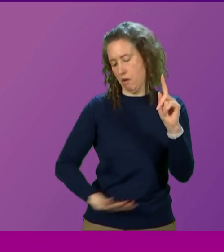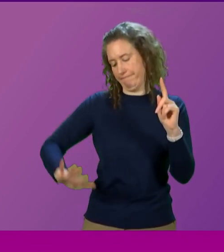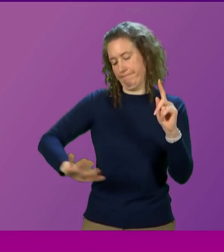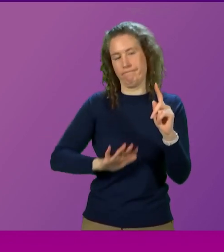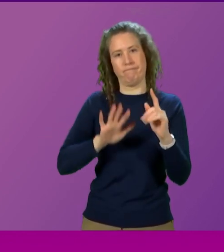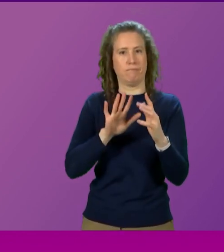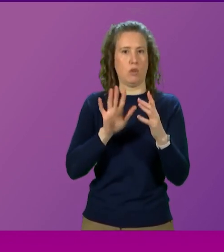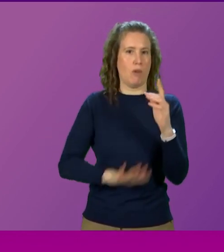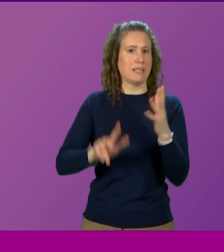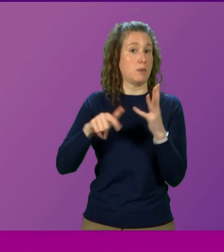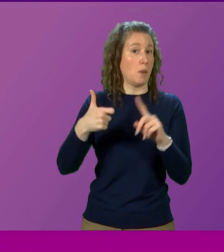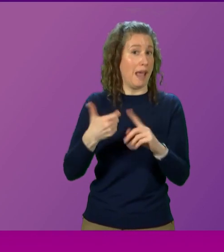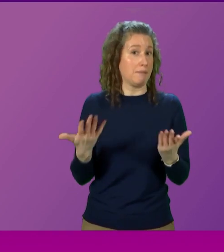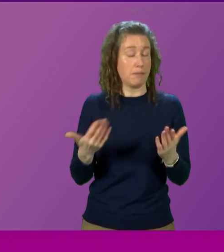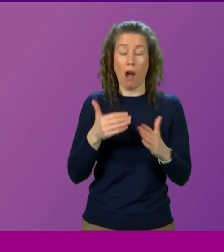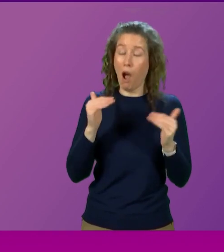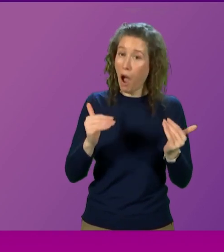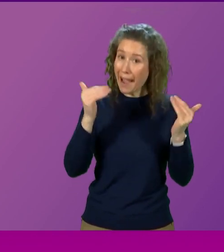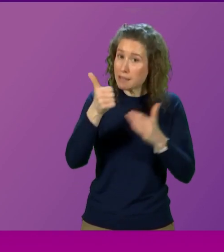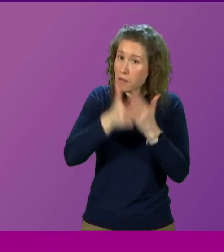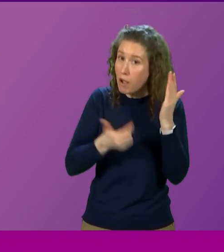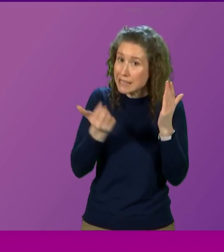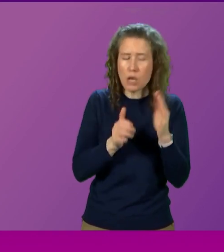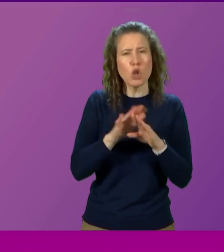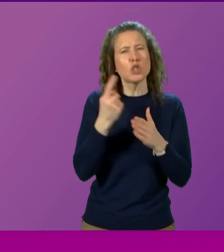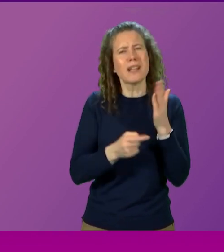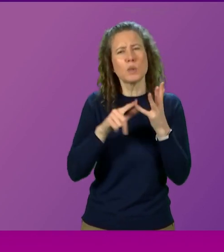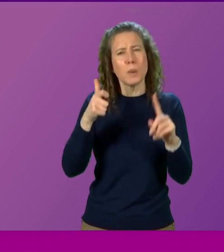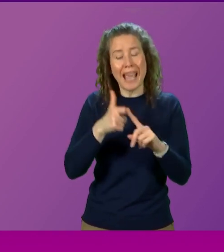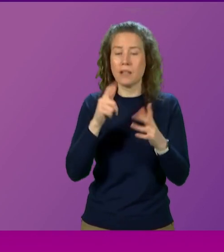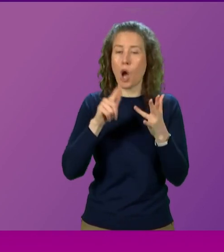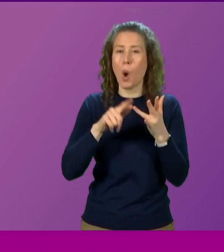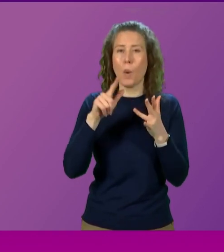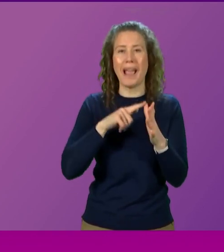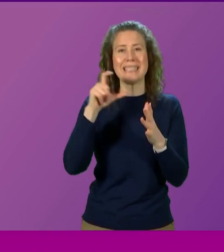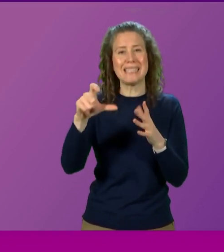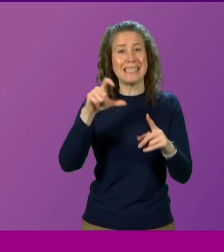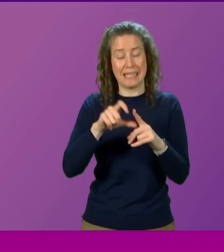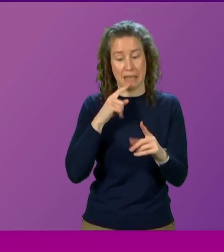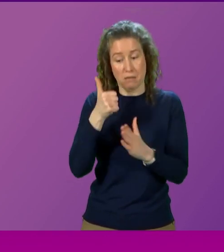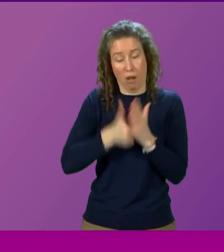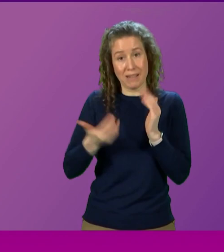UK. Scotland would have not only the highest starting salary for teachers in the UK but, as the Organisation for Economic Co-operation and Development found, starting salaries for teachers